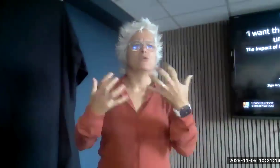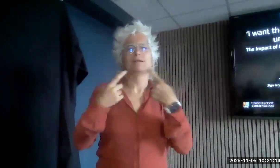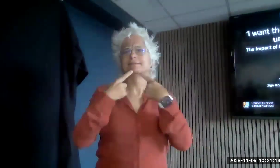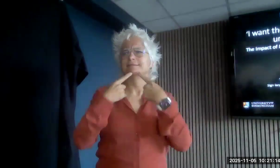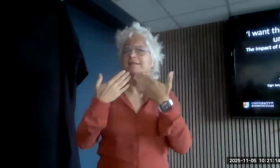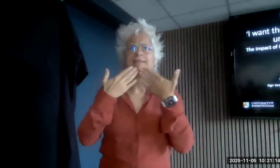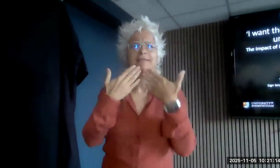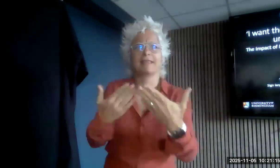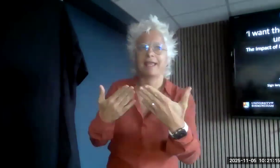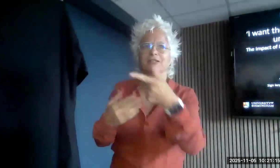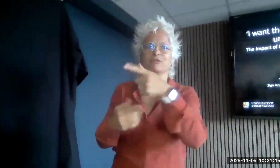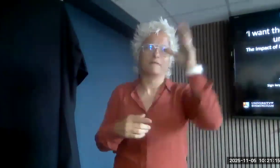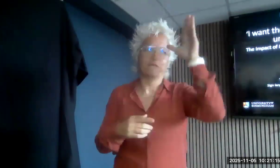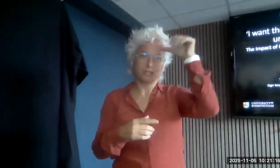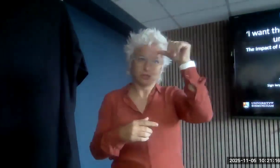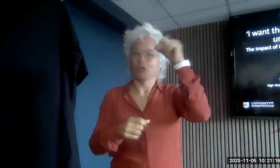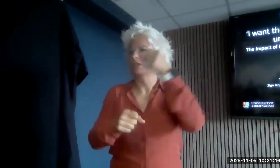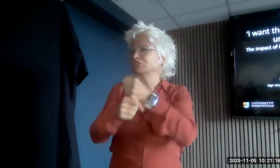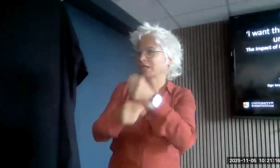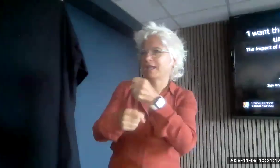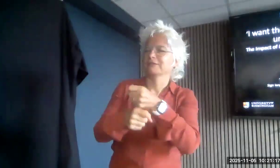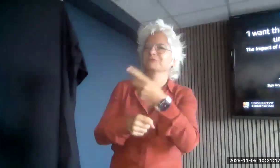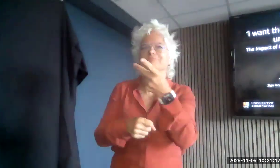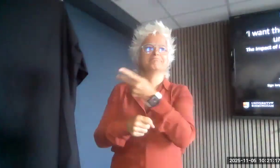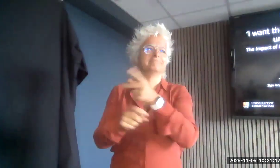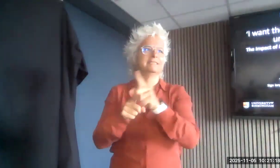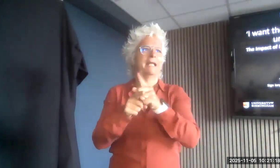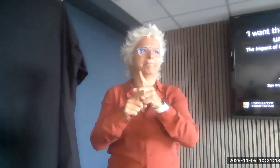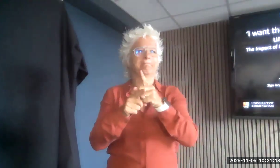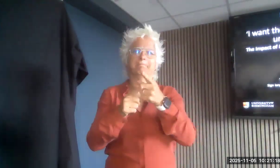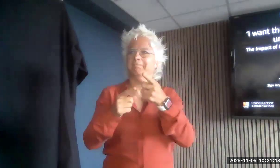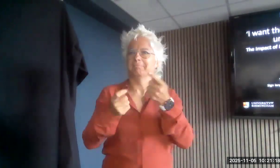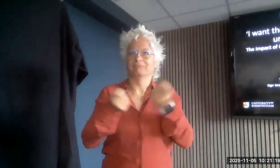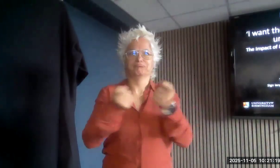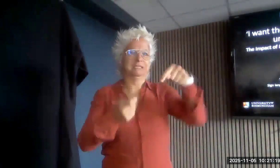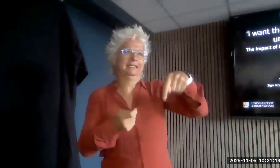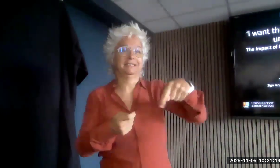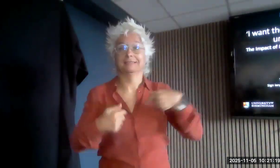So I wanted to start off by saying thank you so much to Victoria and Gerardo